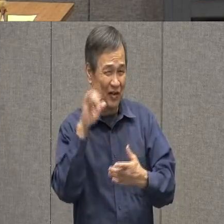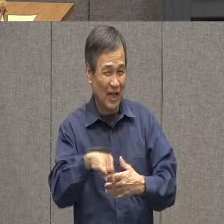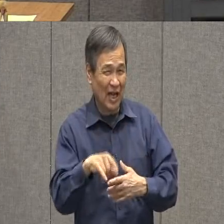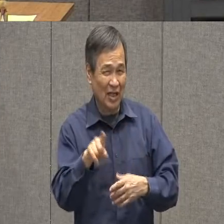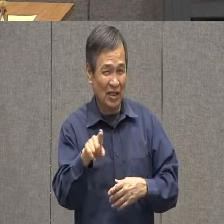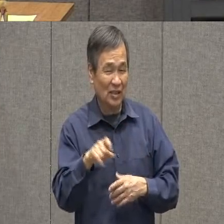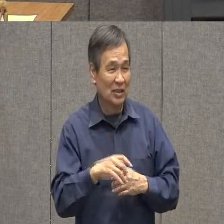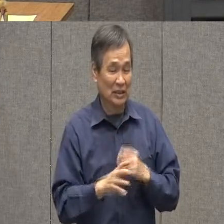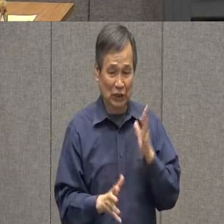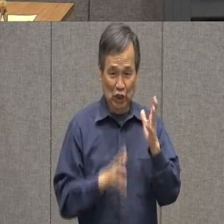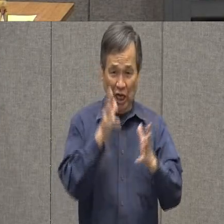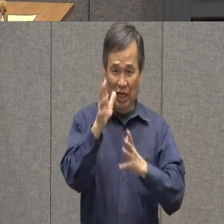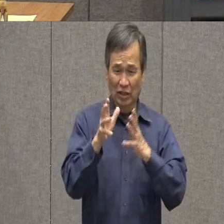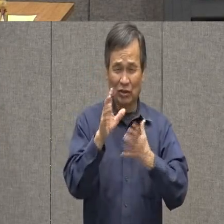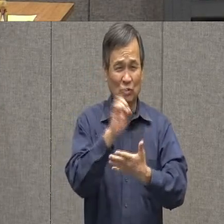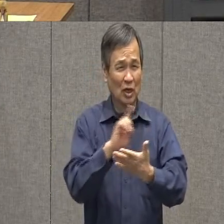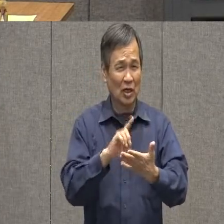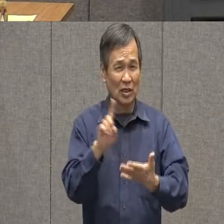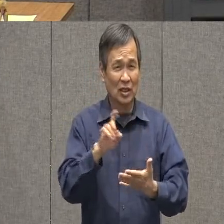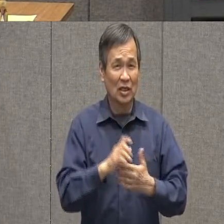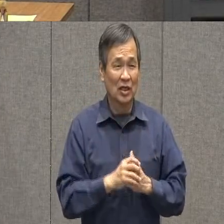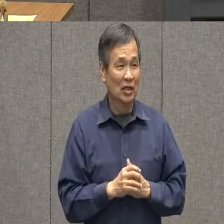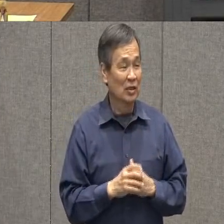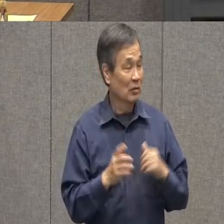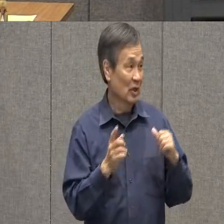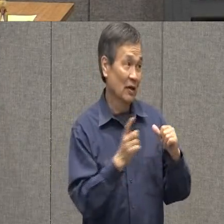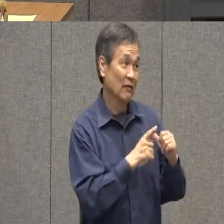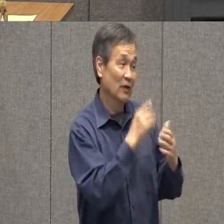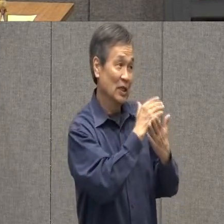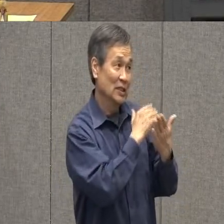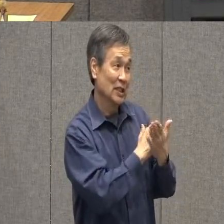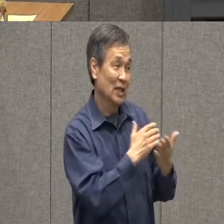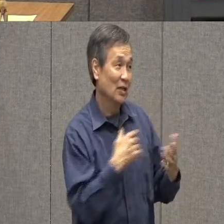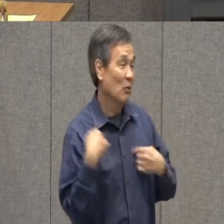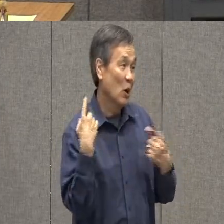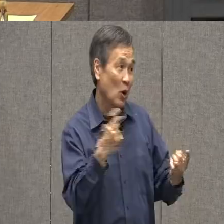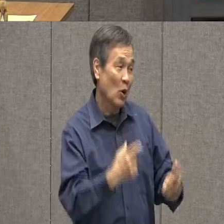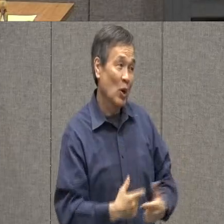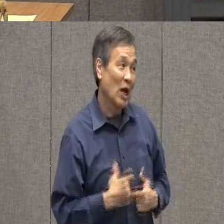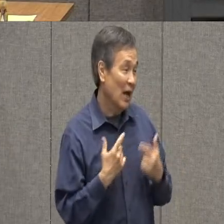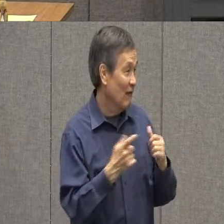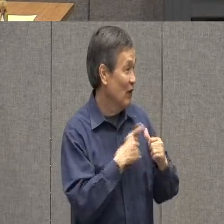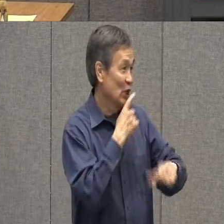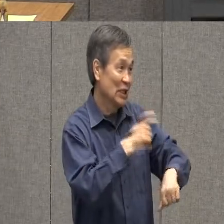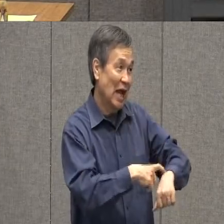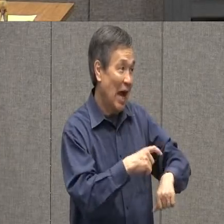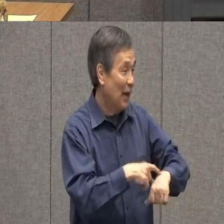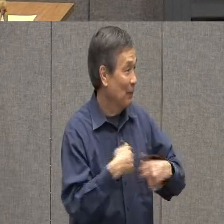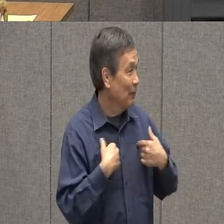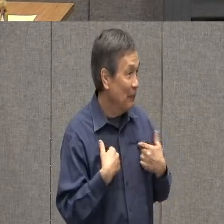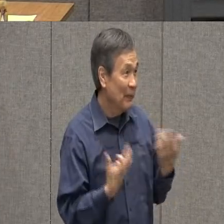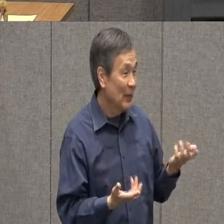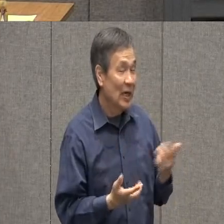This is my very first art lesson. In your whole life? Ms. Potter, in my whole life! It's my first art lesson. Isn't that crazy?